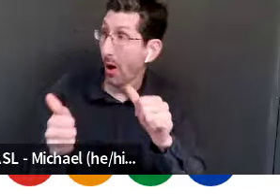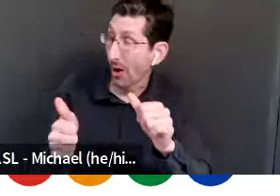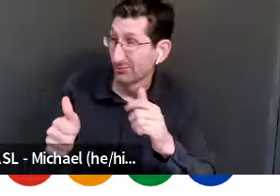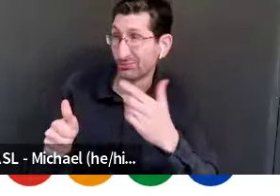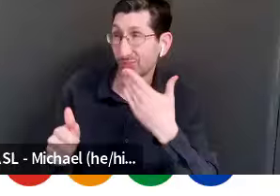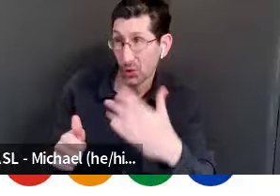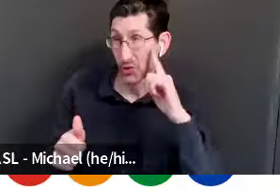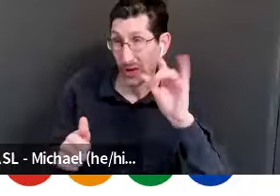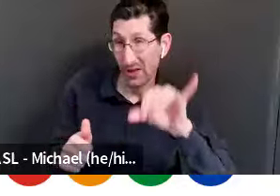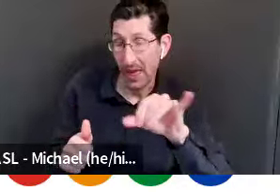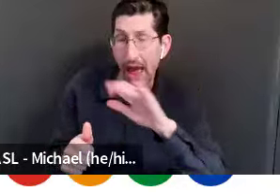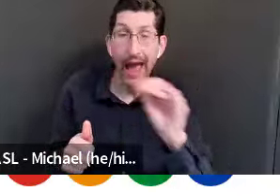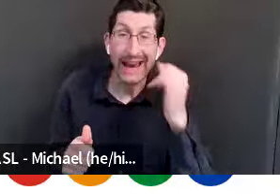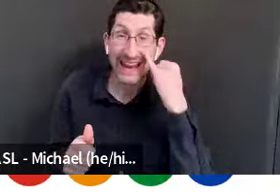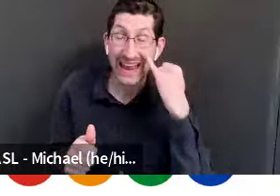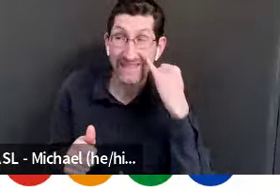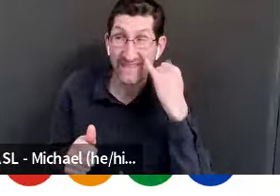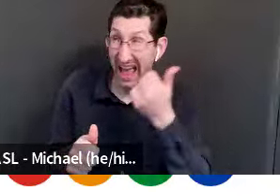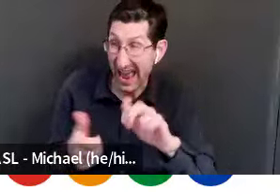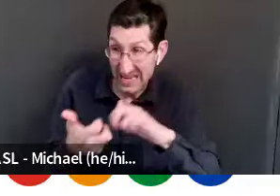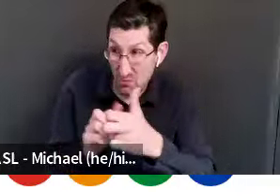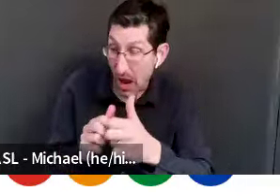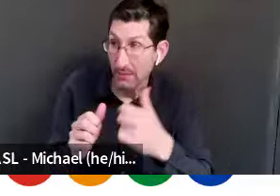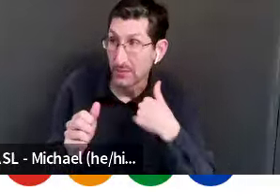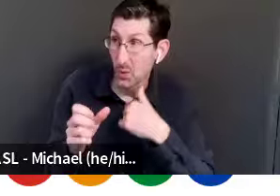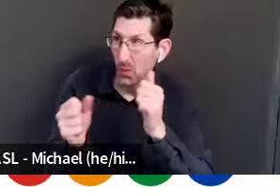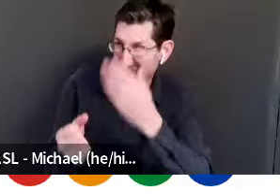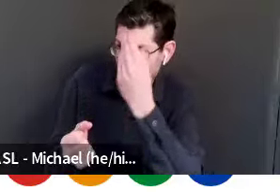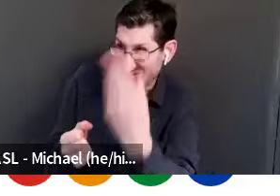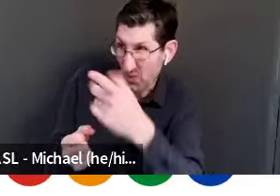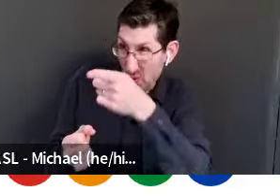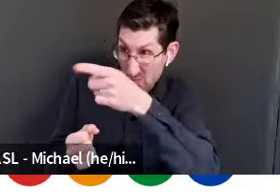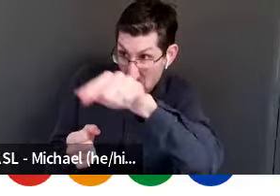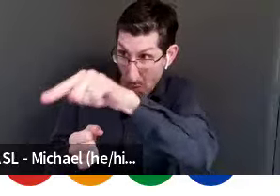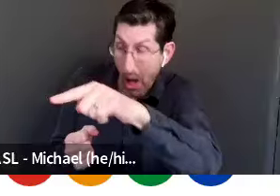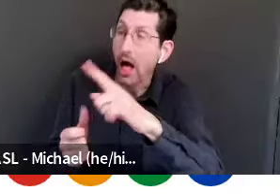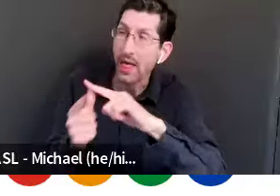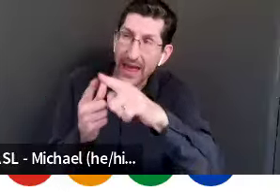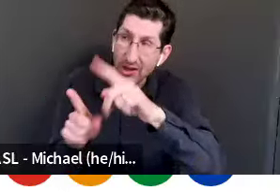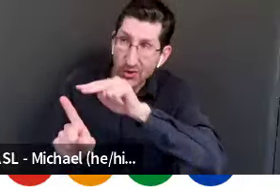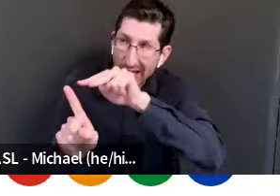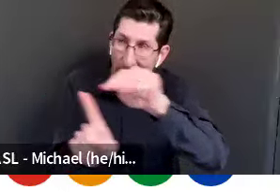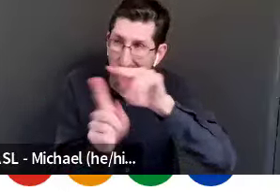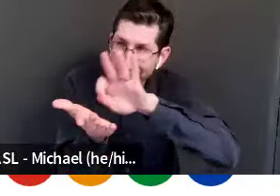OF THIS -- FROM THE MBTA SIDE. THAT'S GREAT TO HEAR.